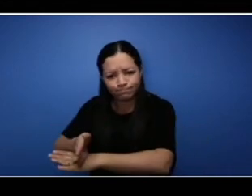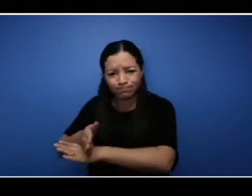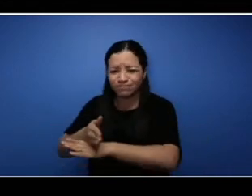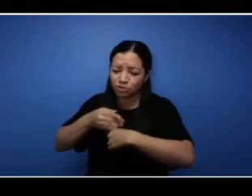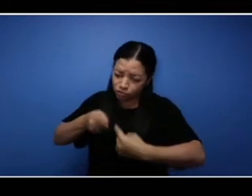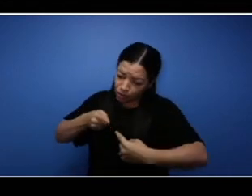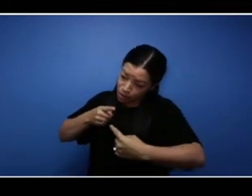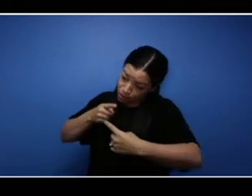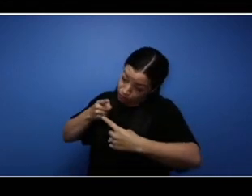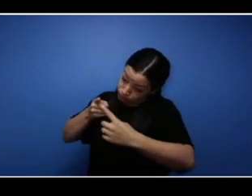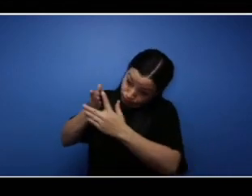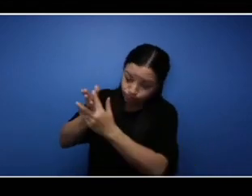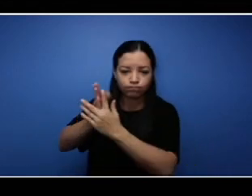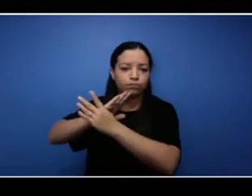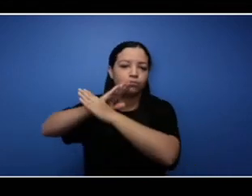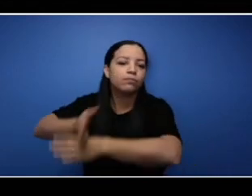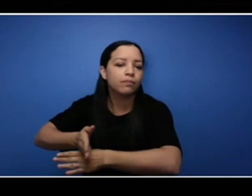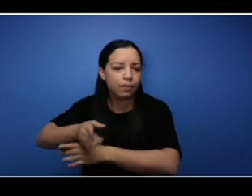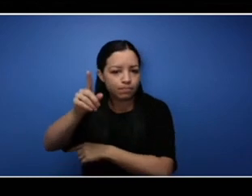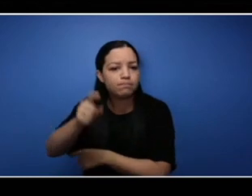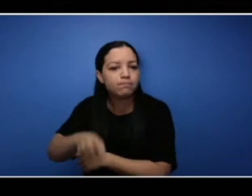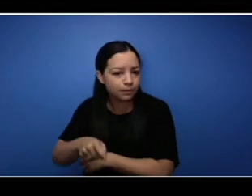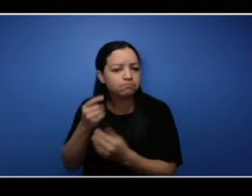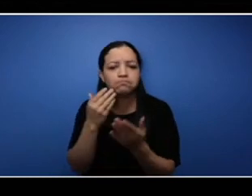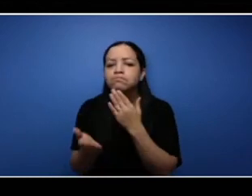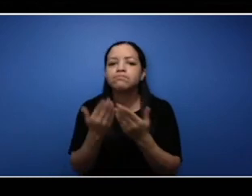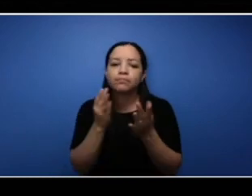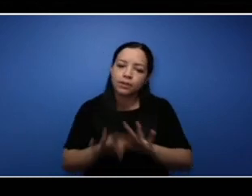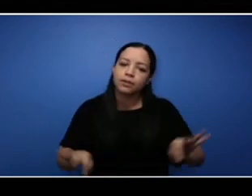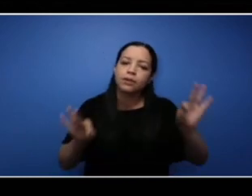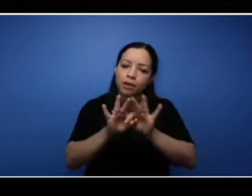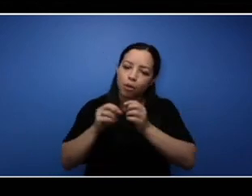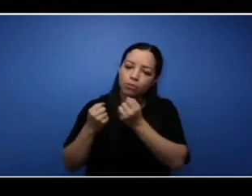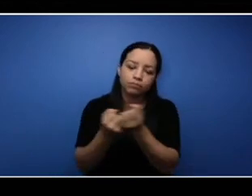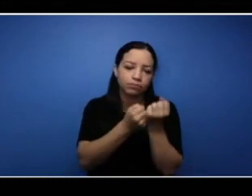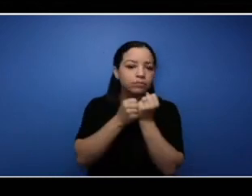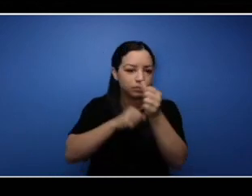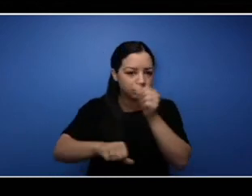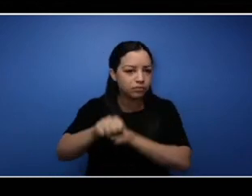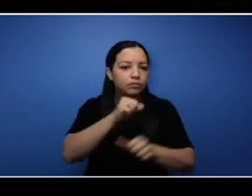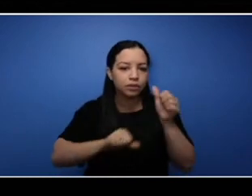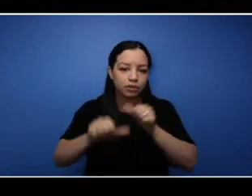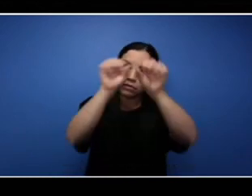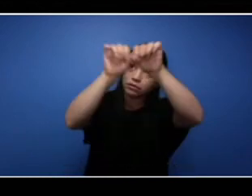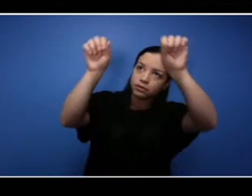is hard and hostile to ensure we stand Together in pursuit of systemic change, we are all